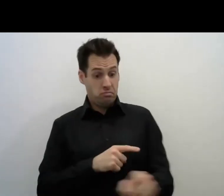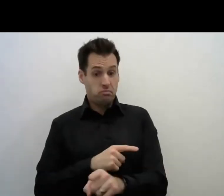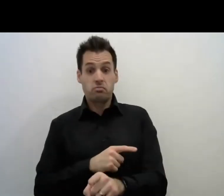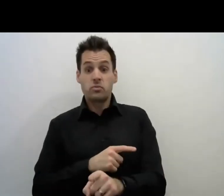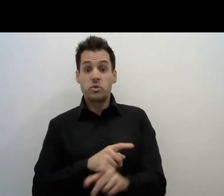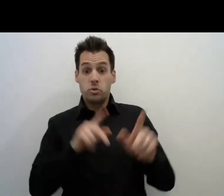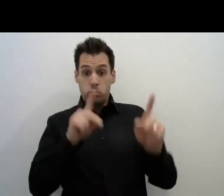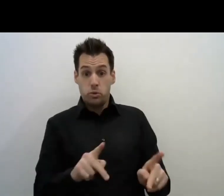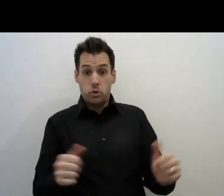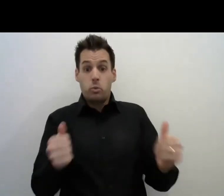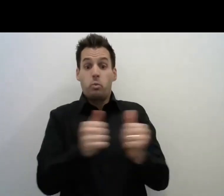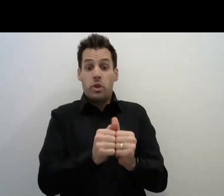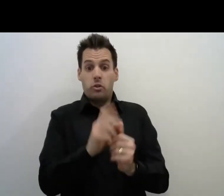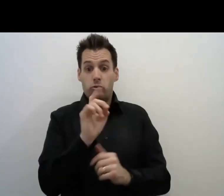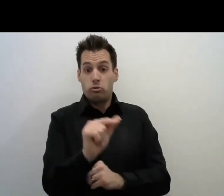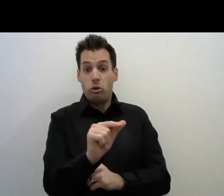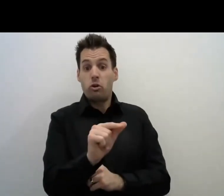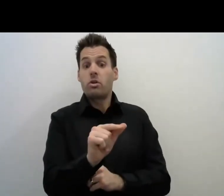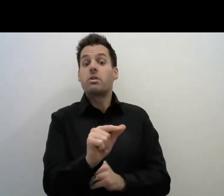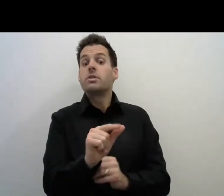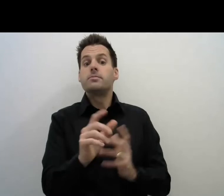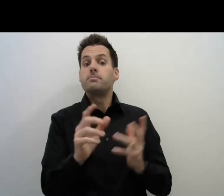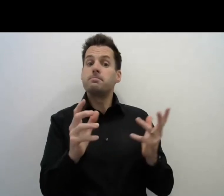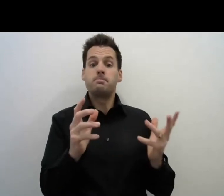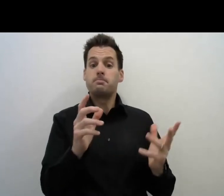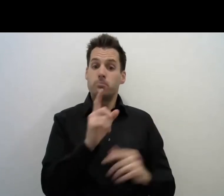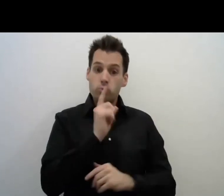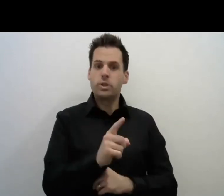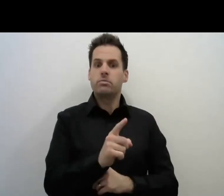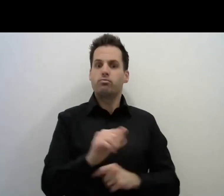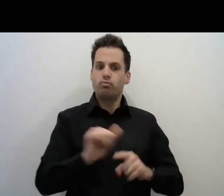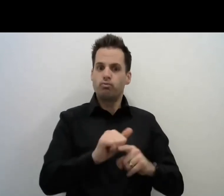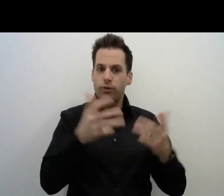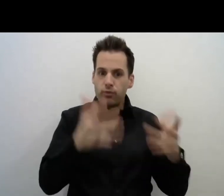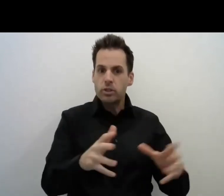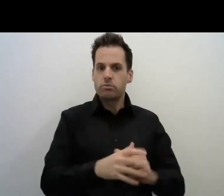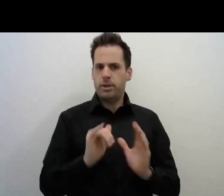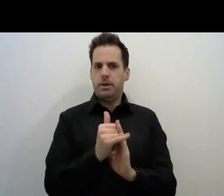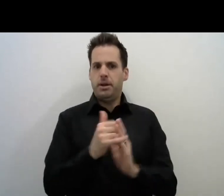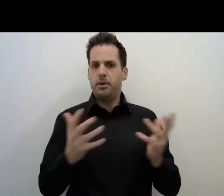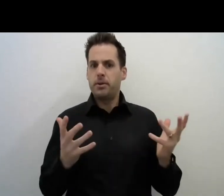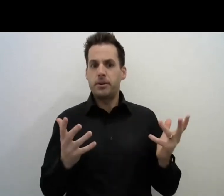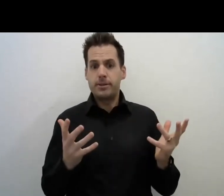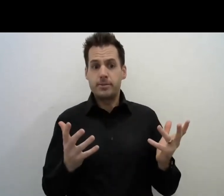you is it is it identification is it something else um so bill over to you what do you have